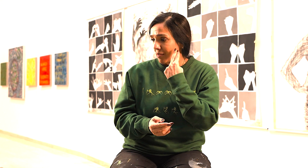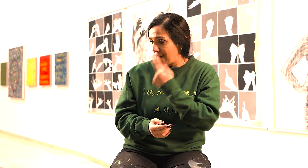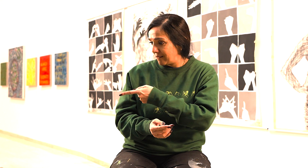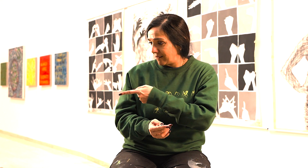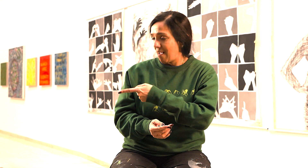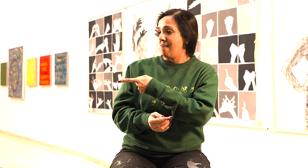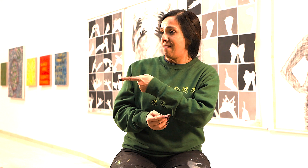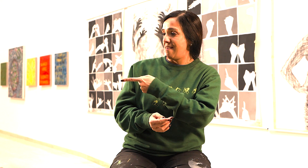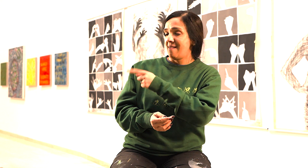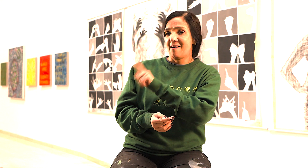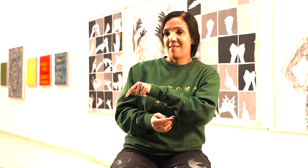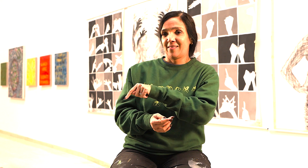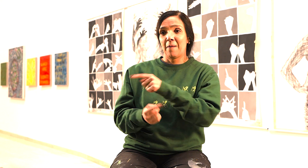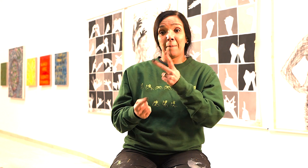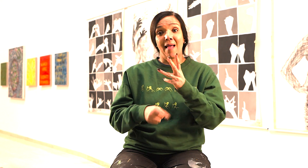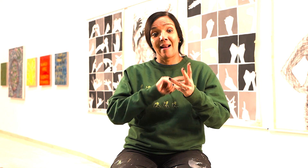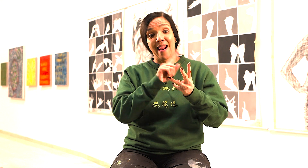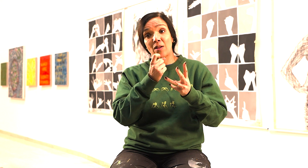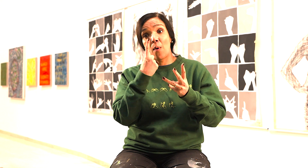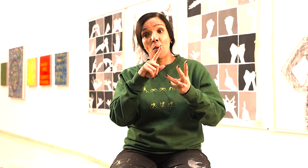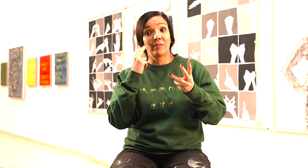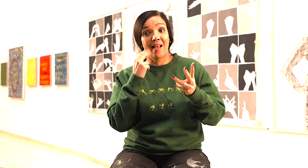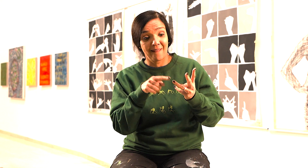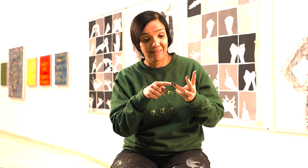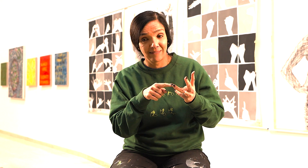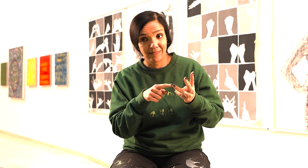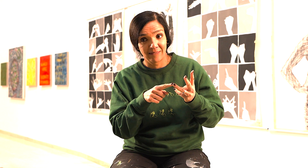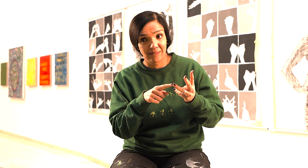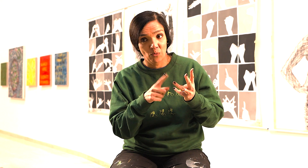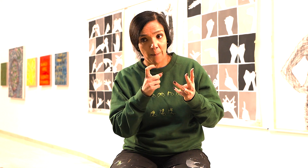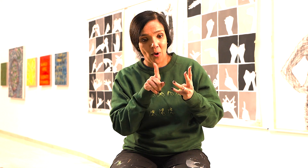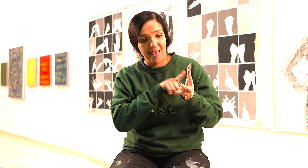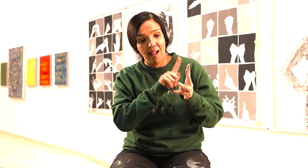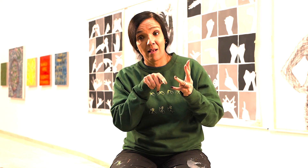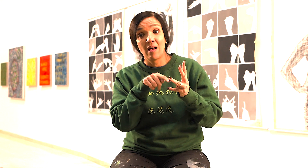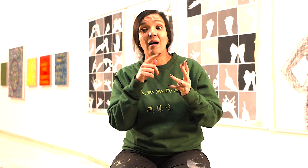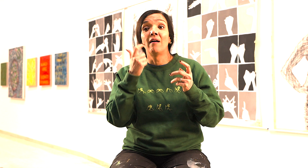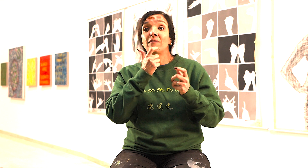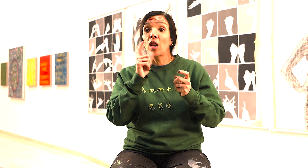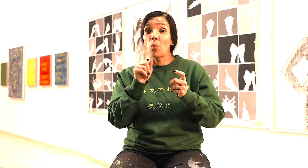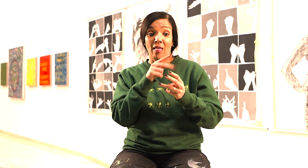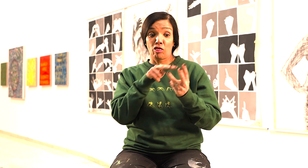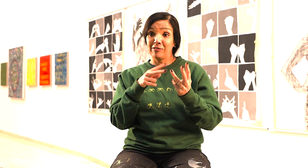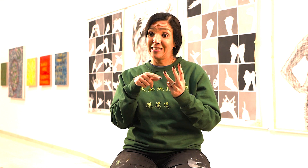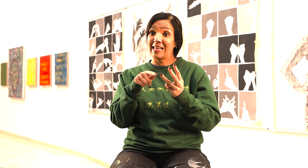there was another Deaf person there. I thought, "Oh, there's one more Deaf person there. Funny."